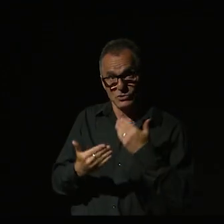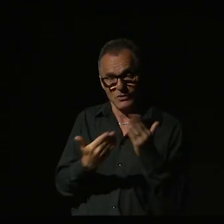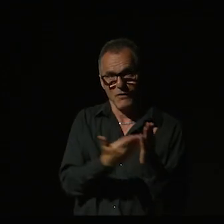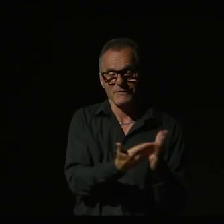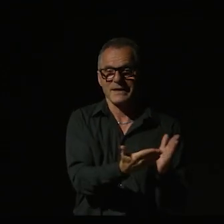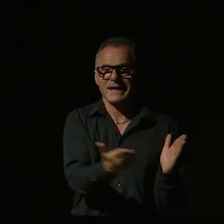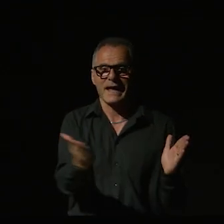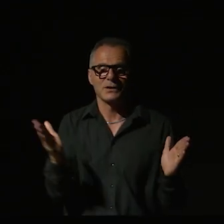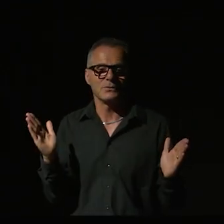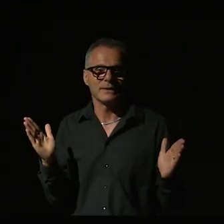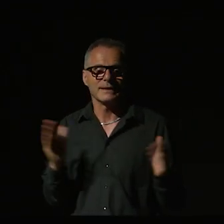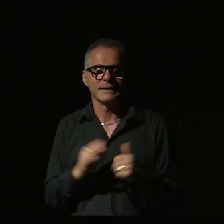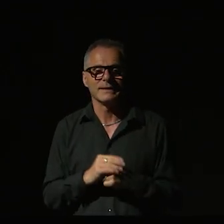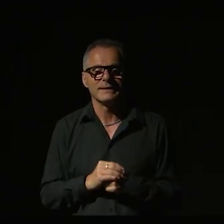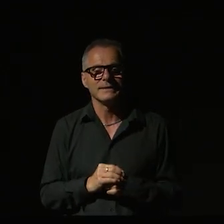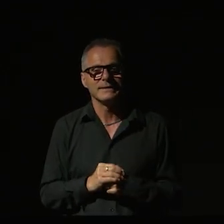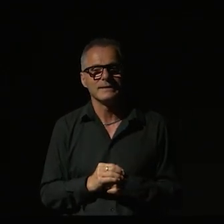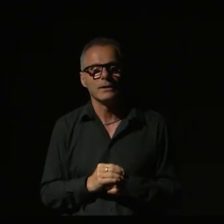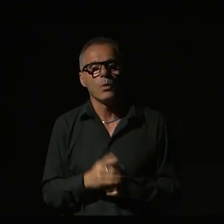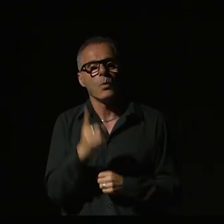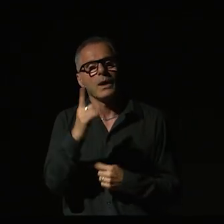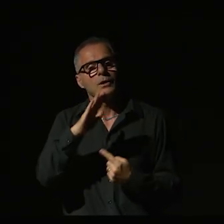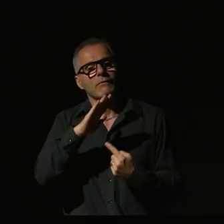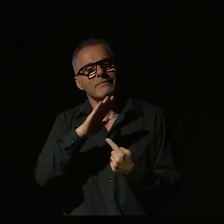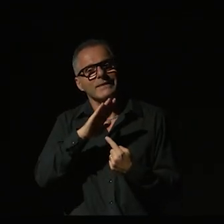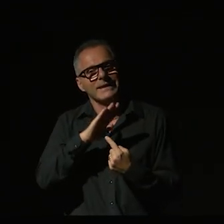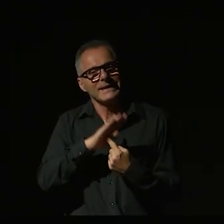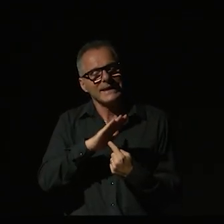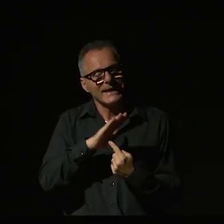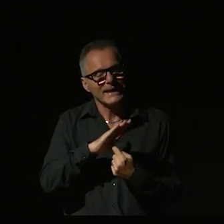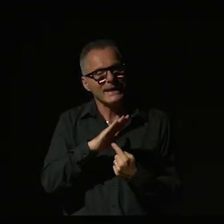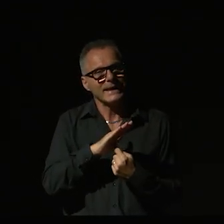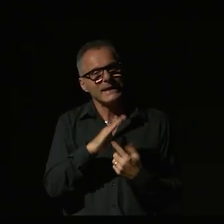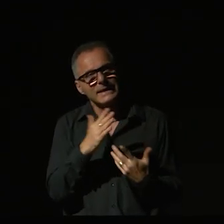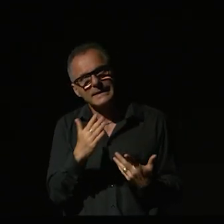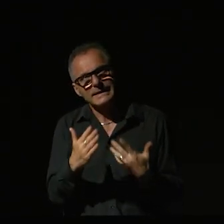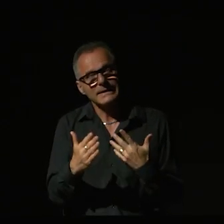that's one of the key identifications that